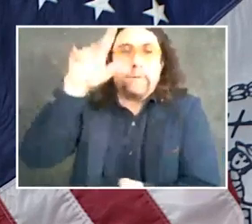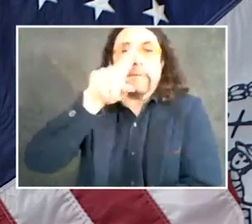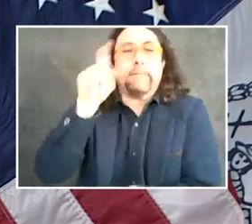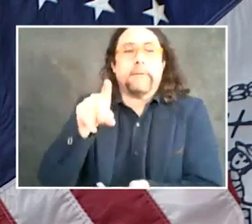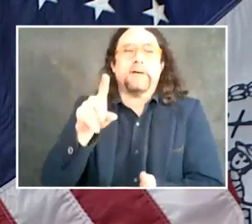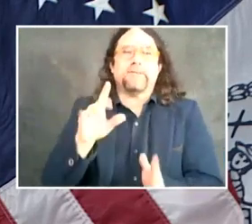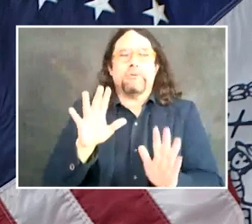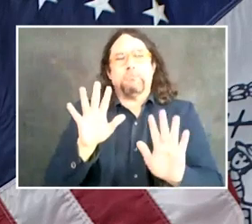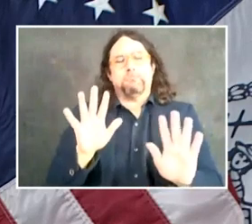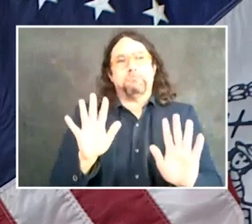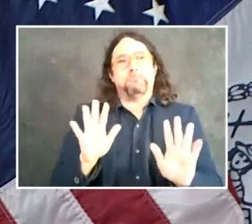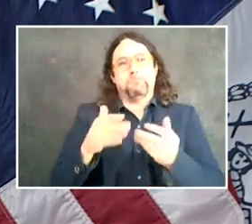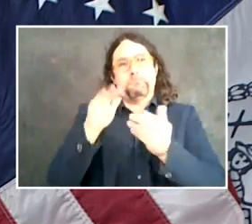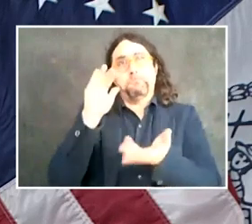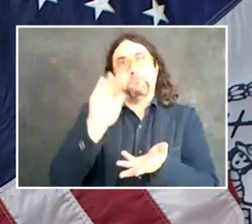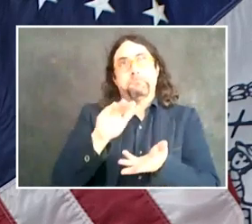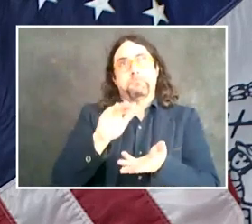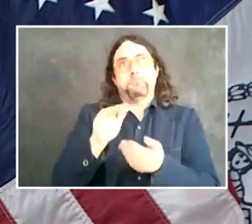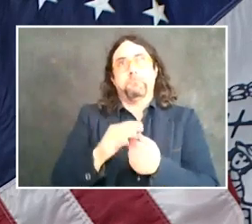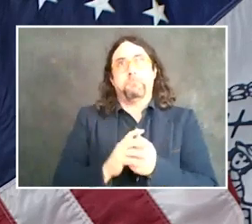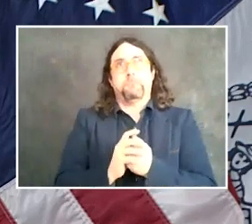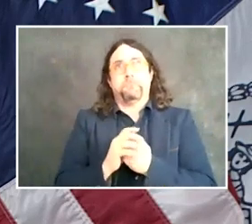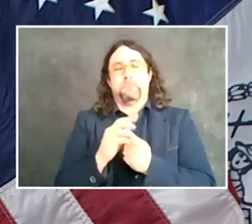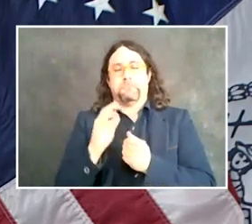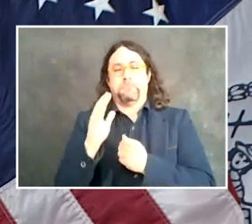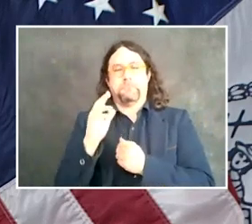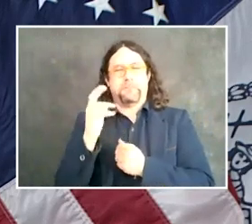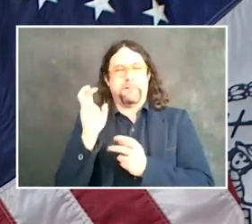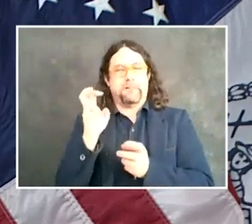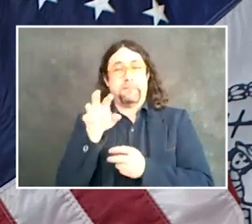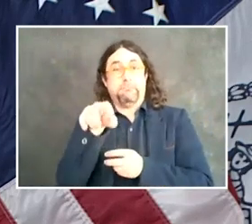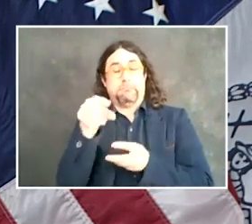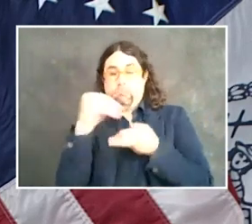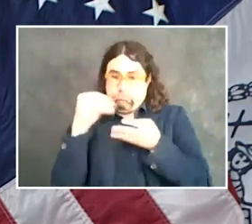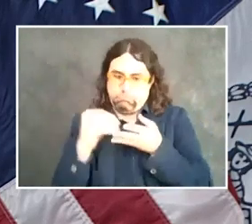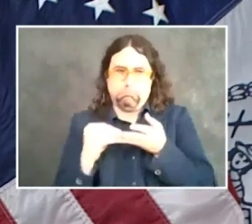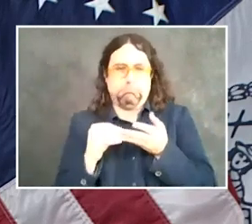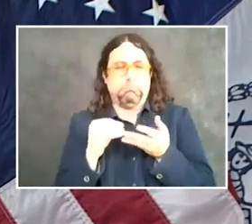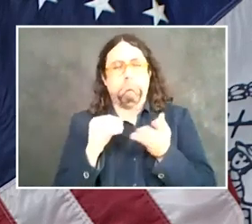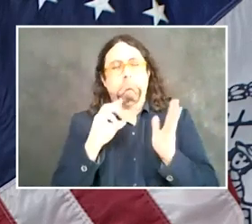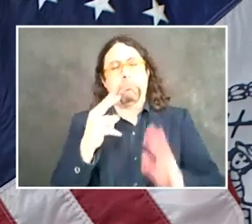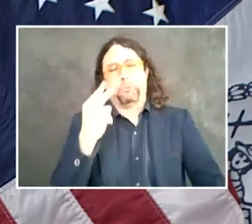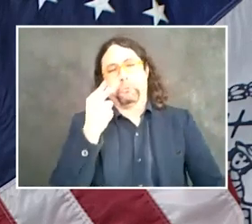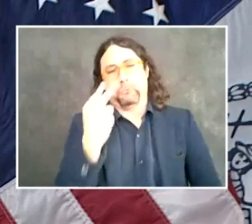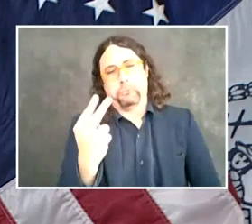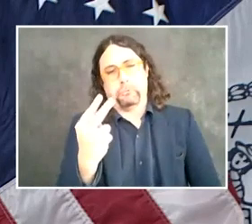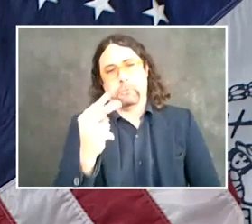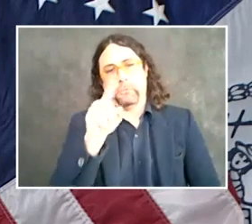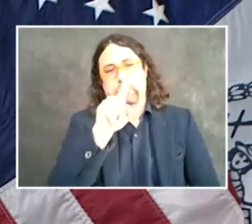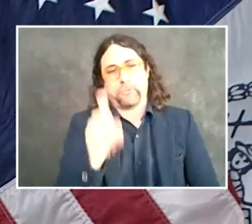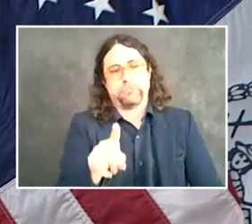QUESTION. I SPOKE LAST NIGHT OUT OF PASSION. I COULD NOT BELIEVE MY EYES,